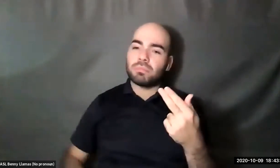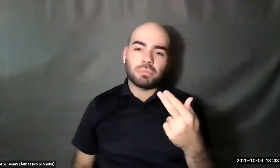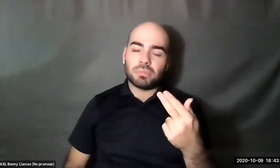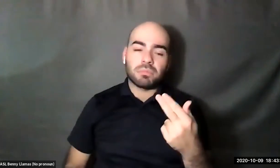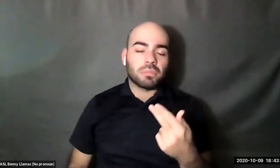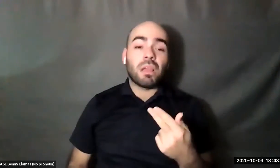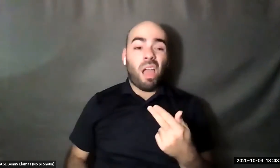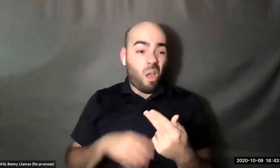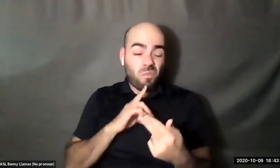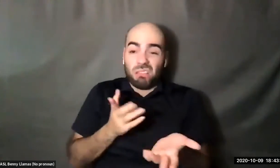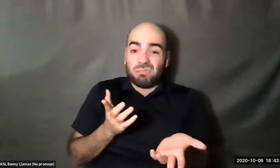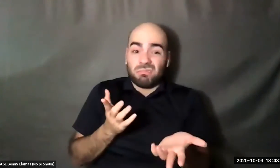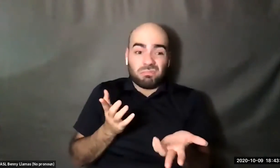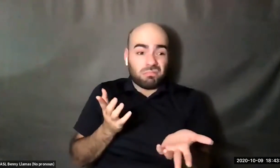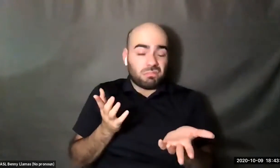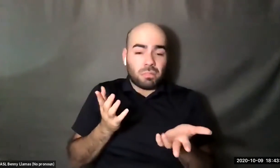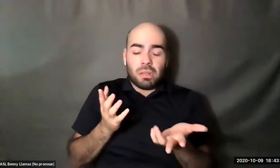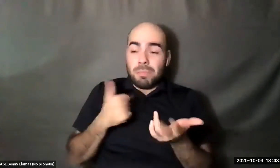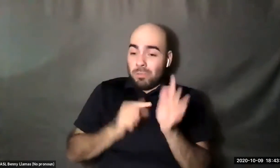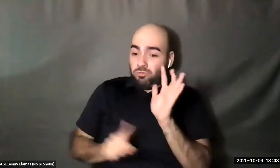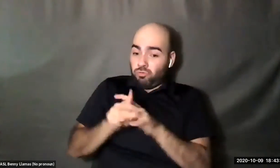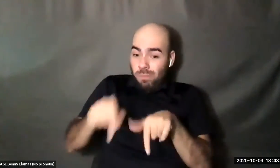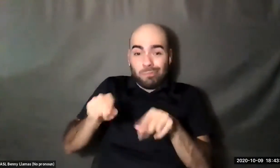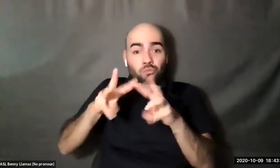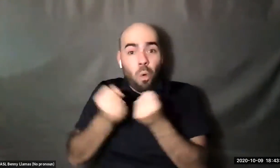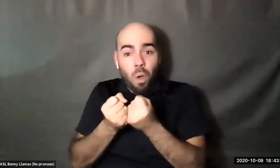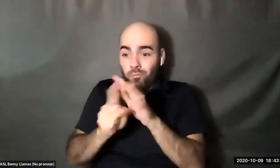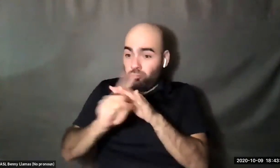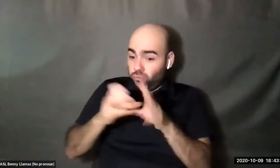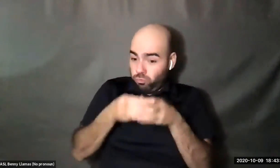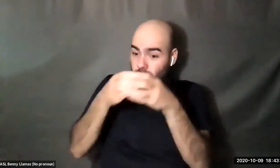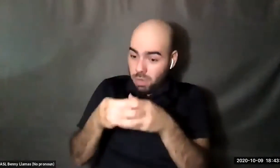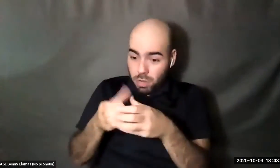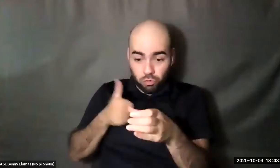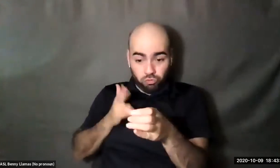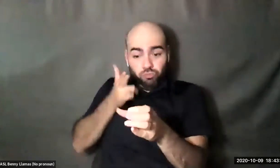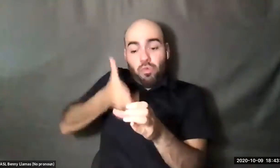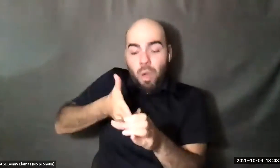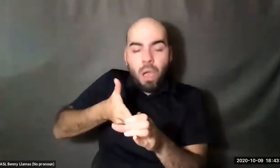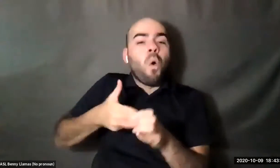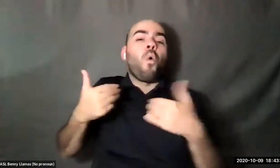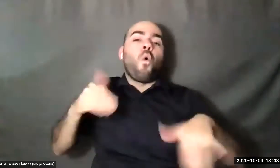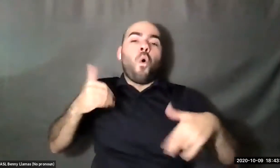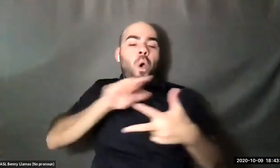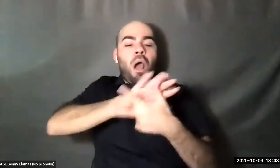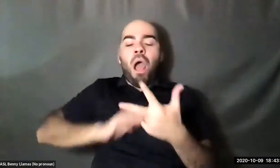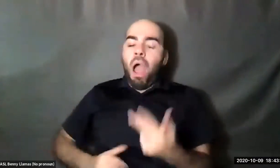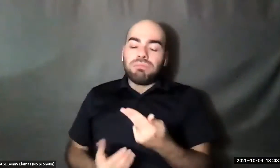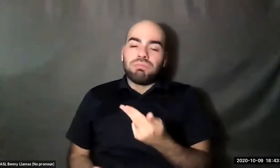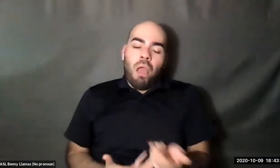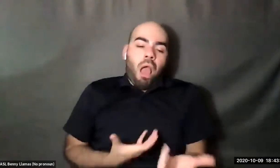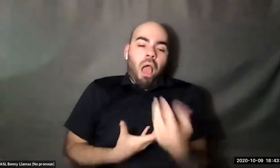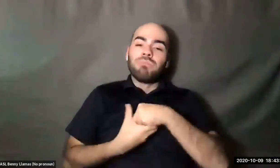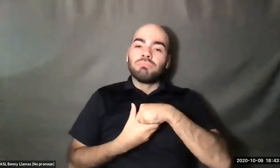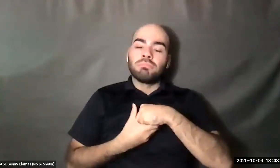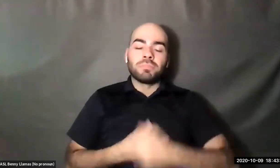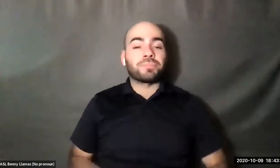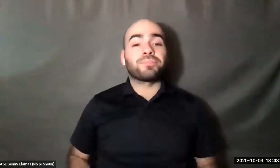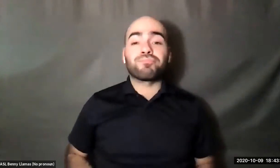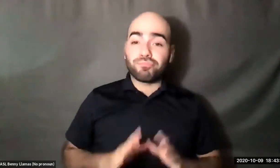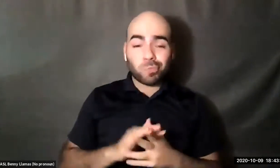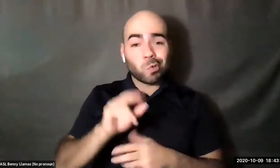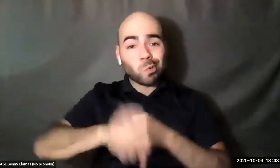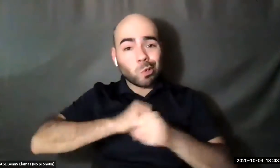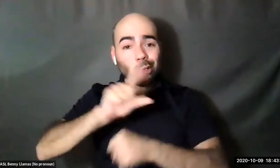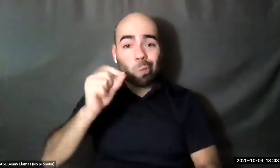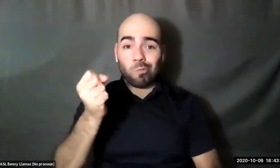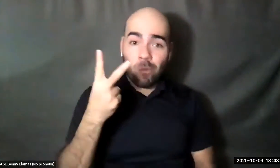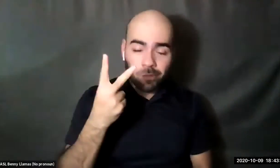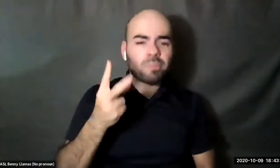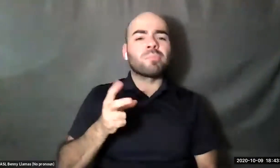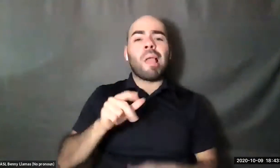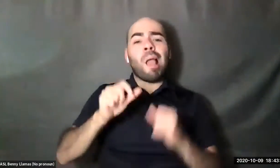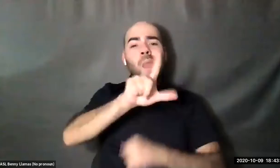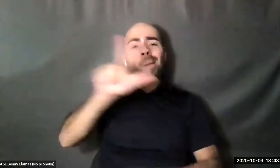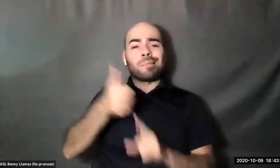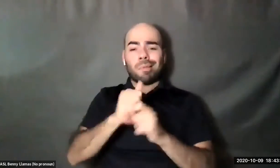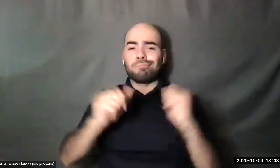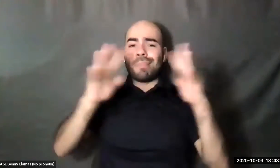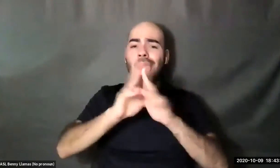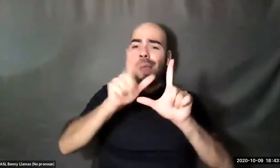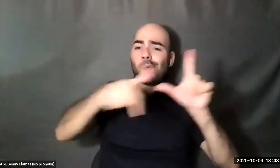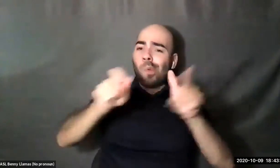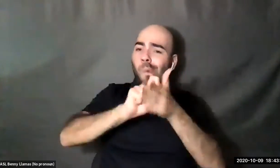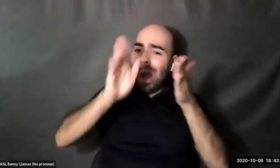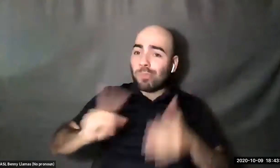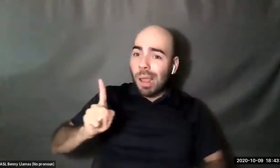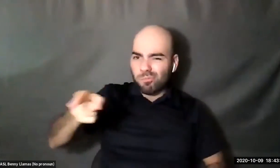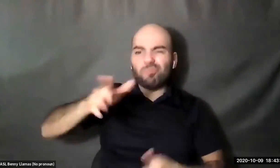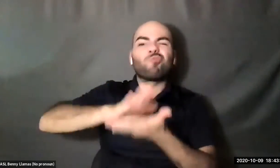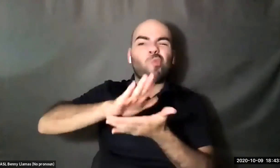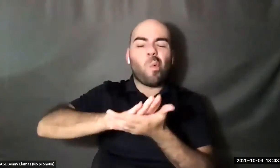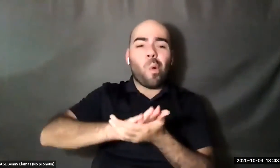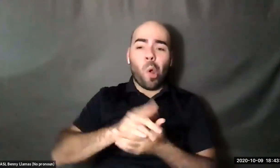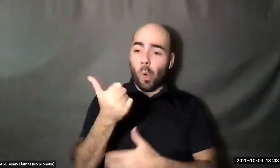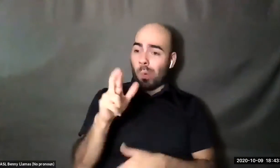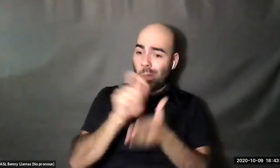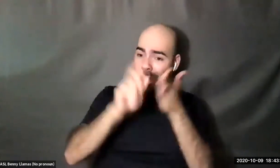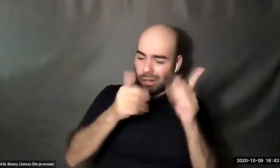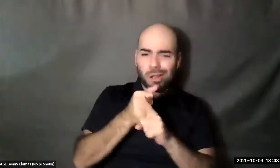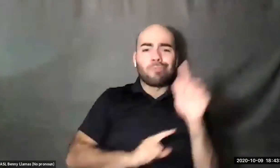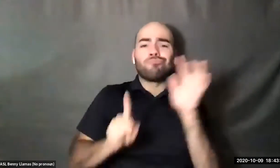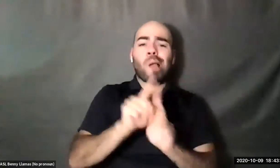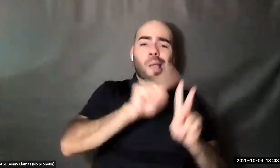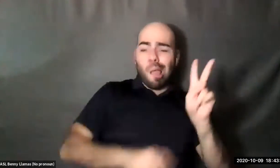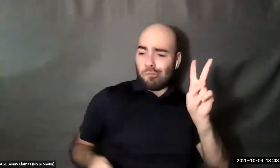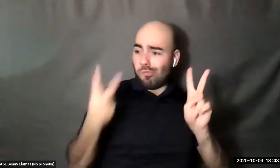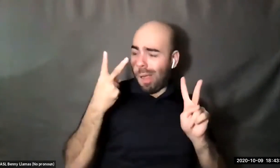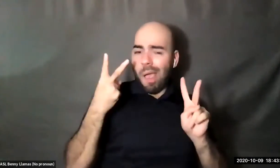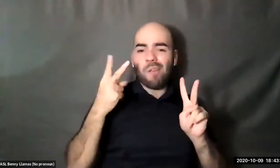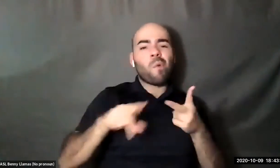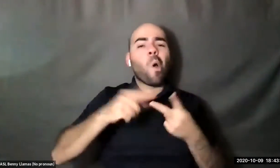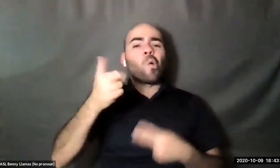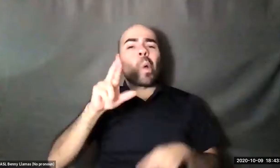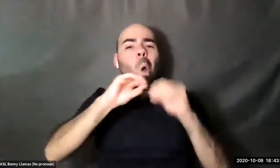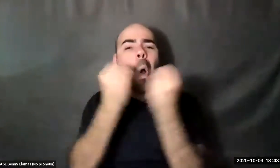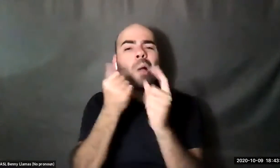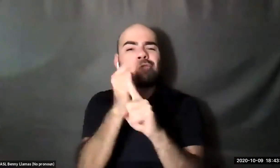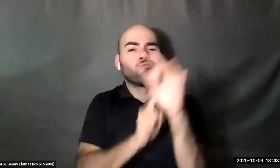And I think that coming here has really put all of those things together for me and 2012 lambda launched the LGBT Q writers in school program where queer writers visit K through 12 classes or queer youth organizations to discuss LGBT Q literature with young people.